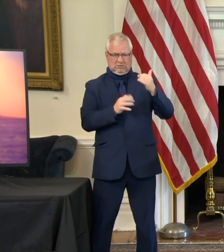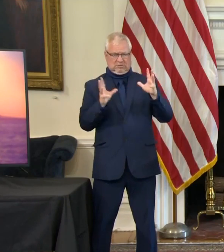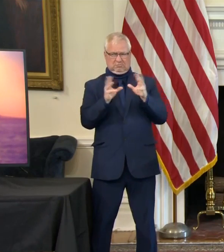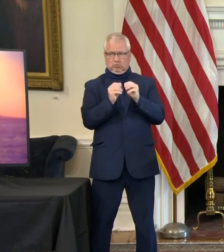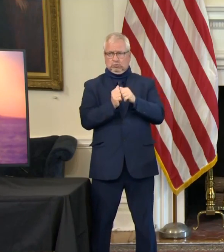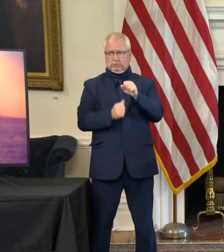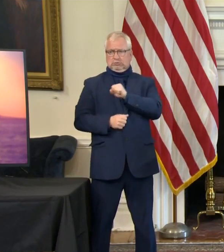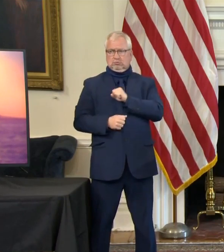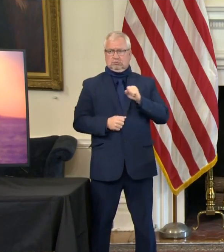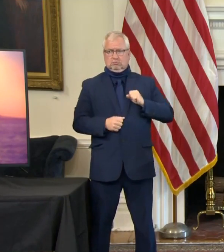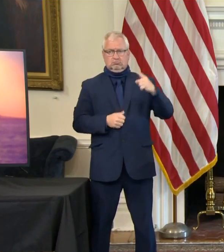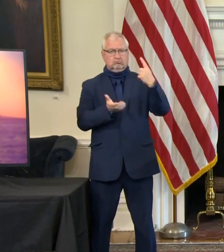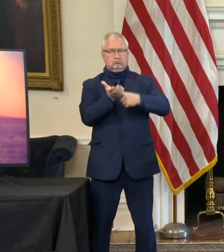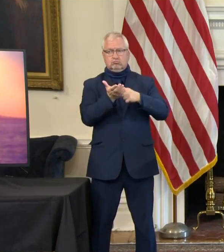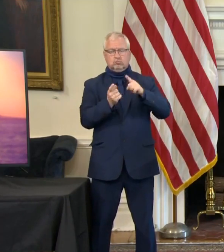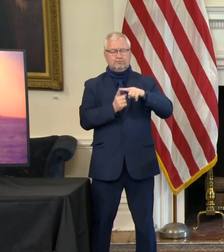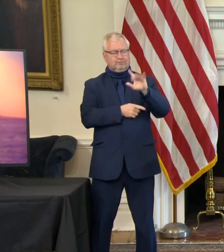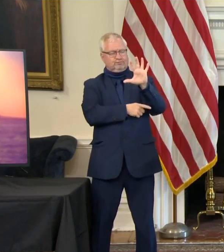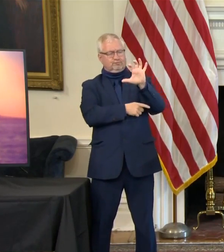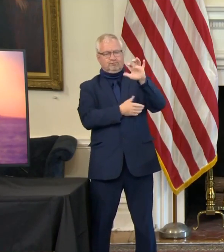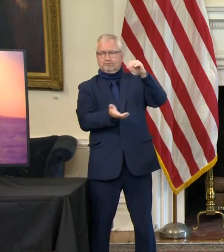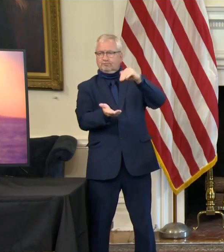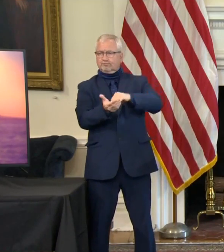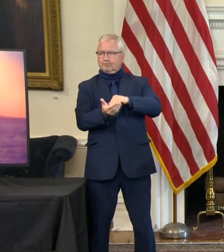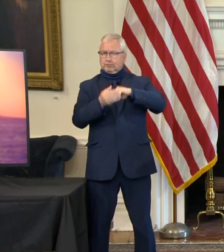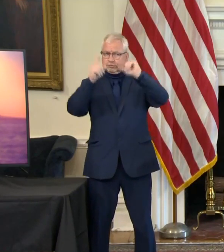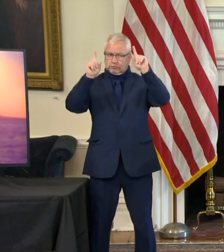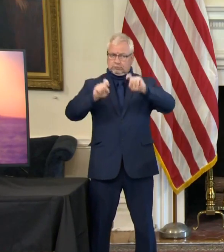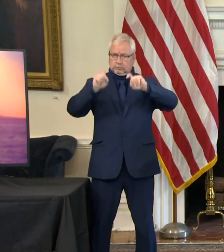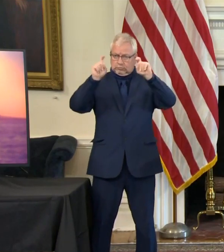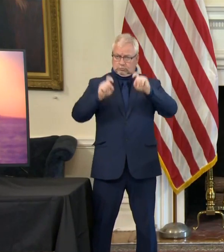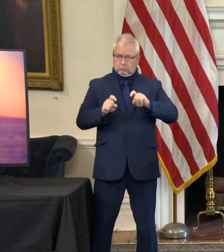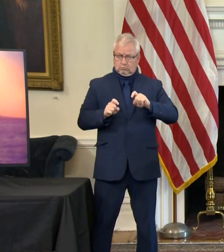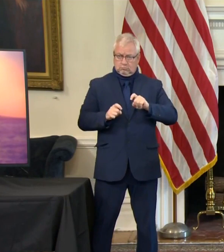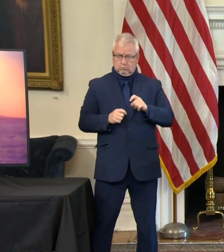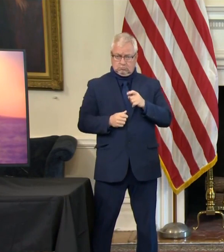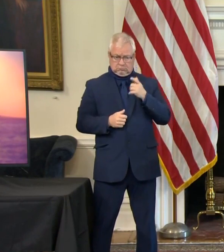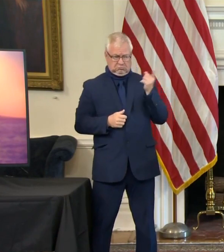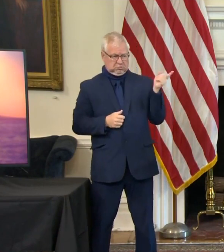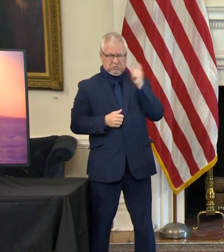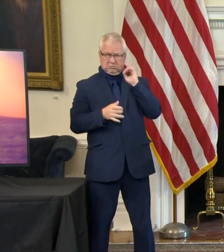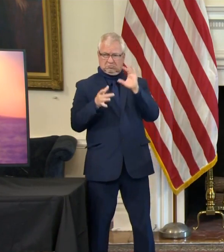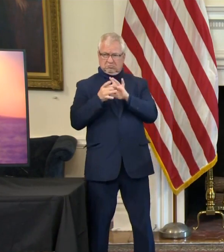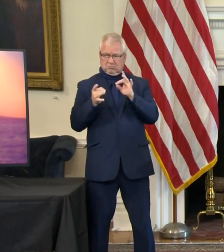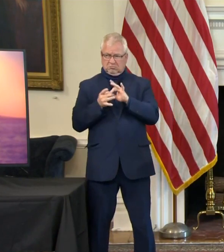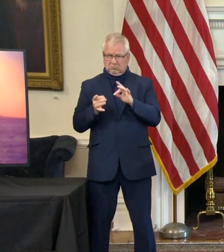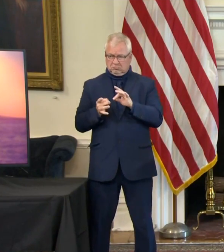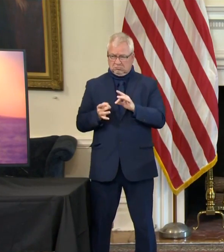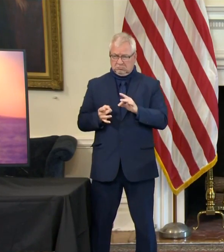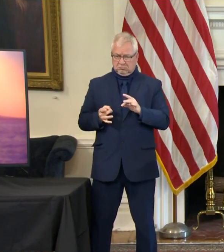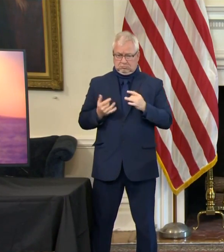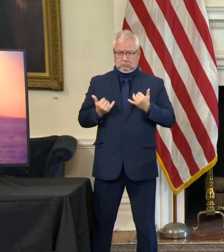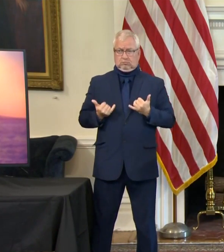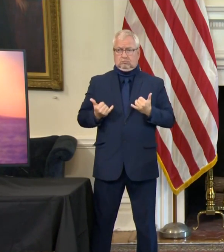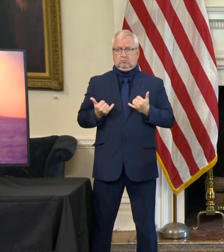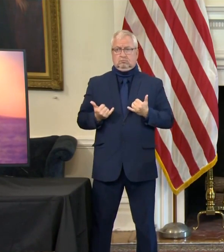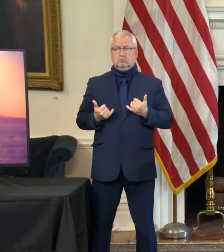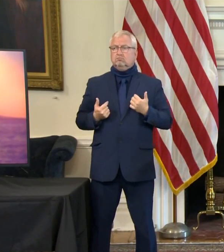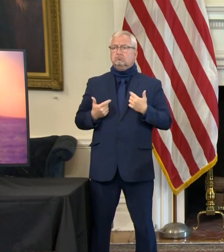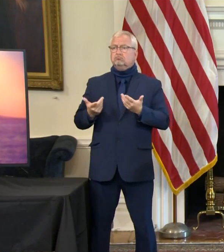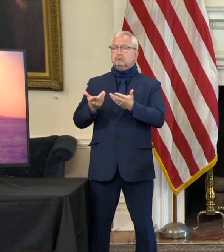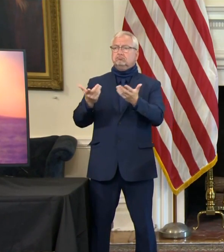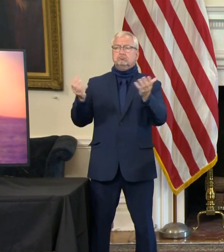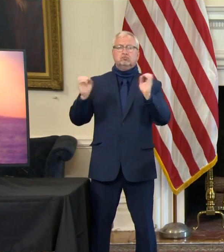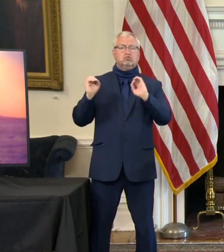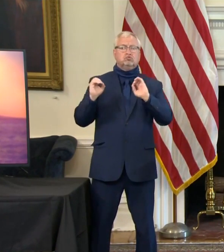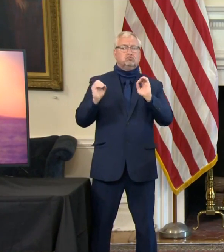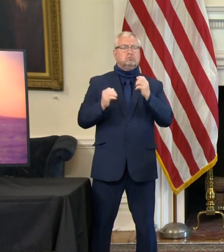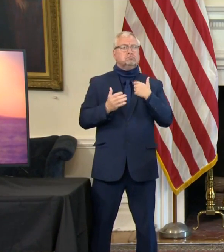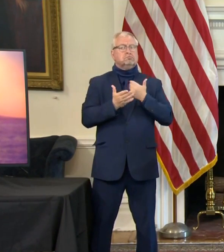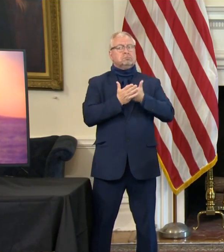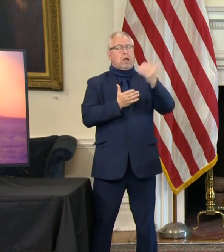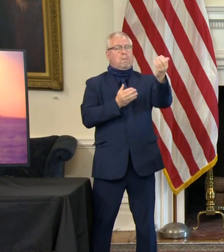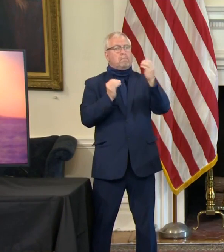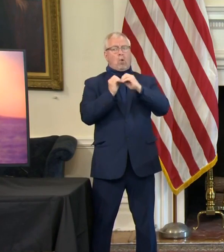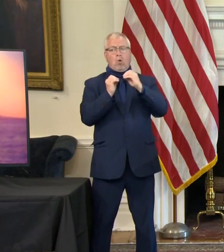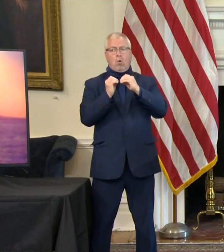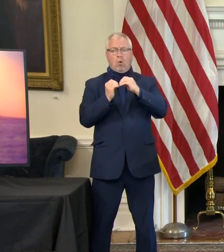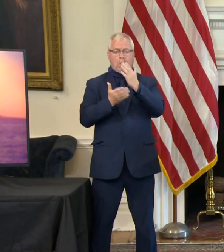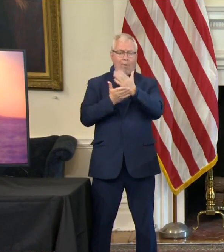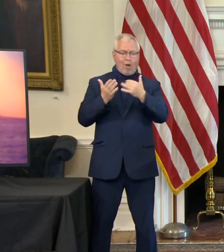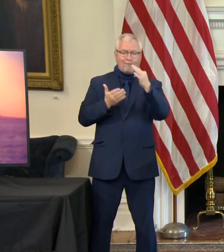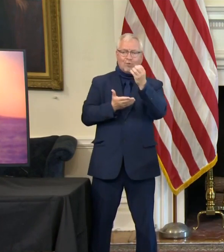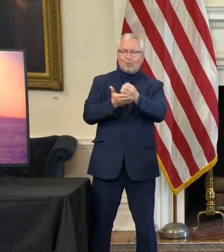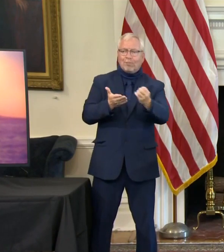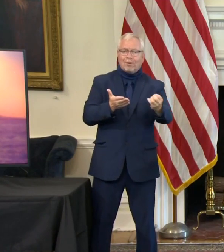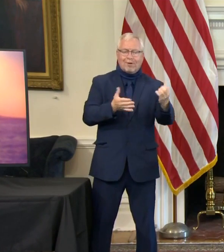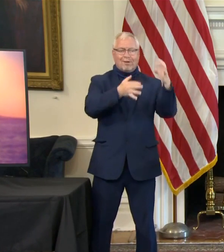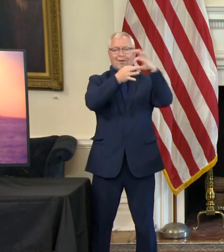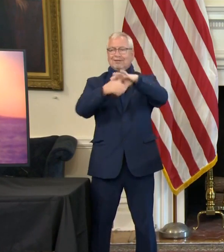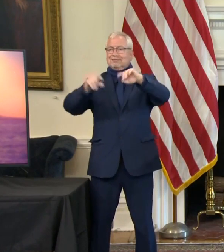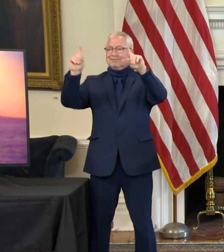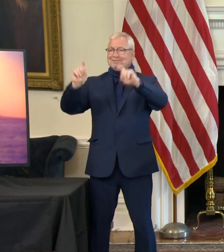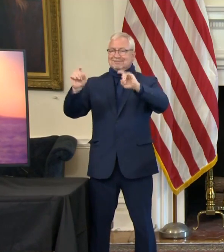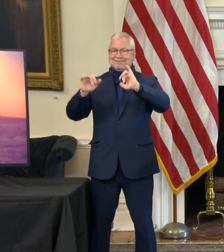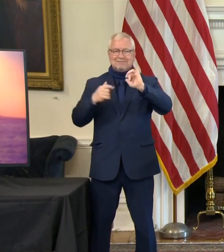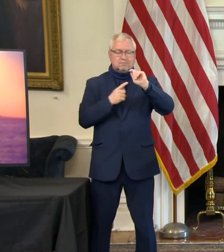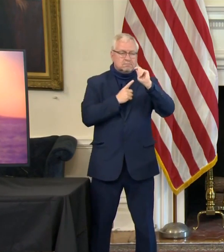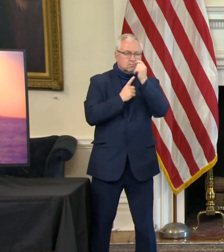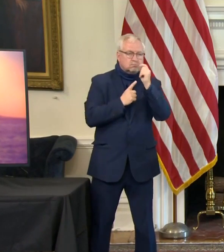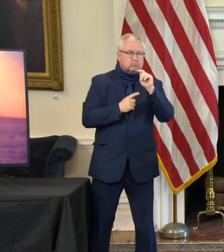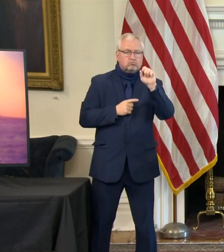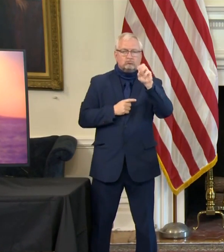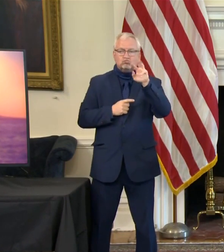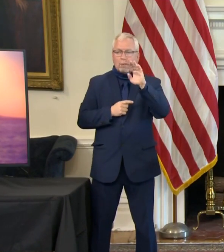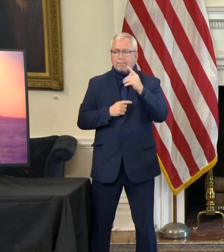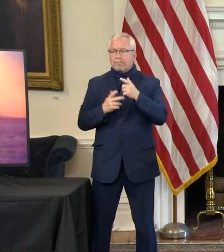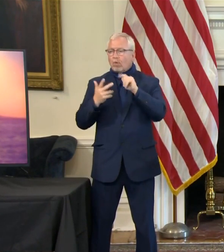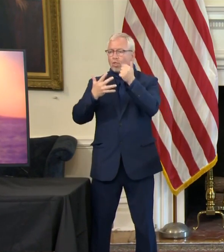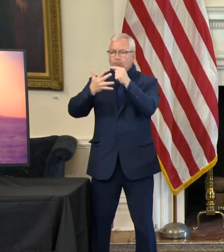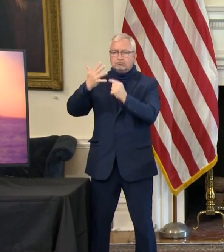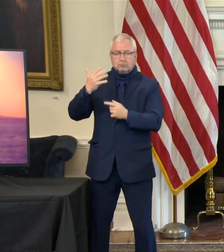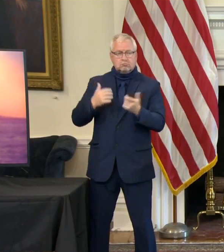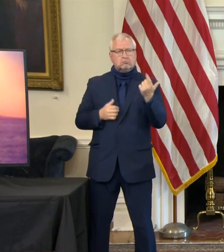TODAY SECRETARY CHURCHILL AT APARTMENT OF GENERAL SERVICES TALKING ABOUT THE 5000 TEST KITS -- TEST KITS SAYING HE HAD RECEIVED NO OTHER REQUEST FOR COMPONENTS OF THAT TEST KIT IS